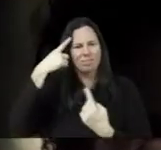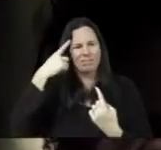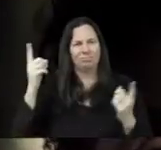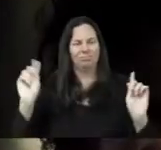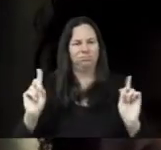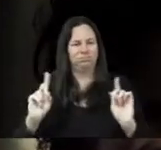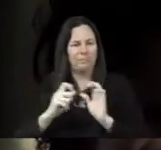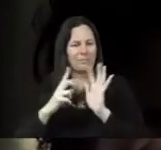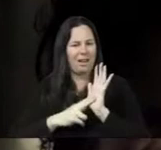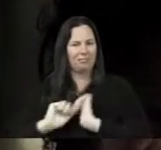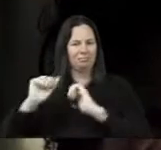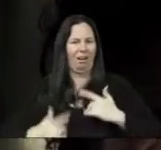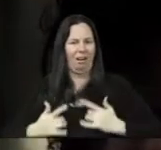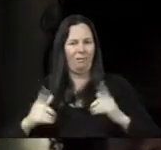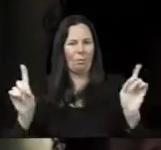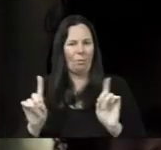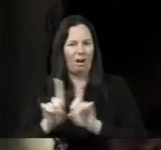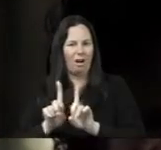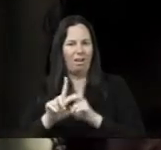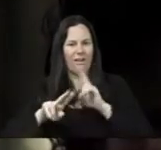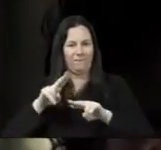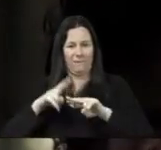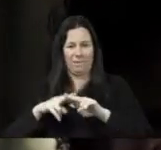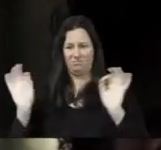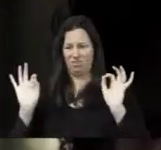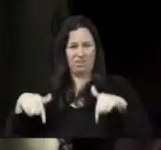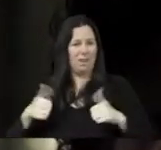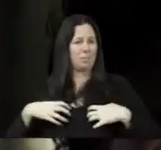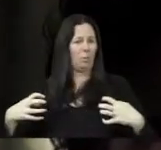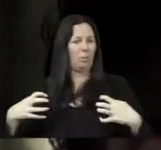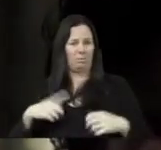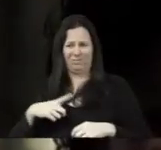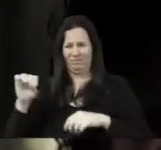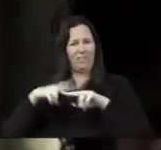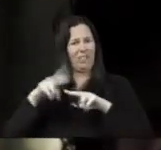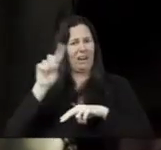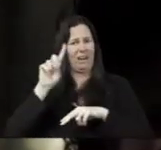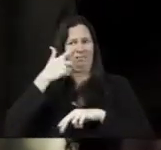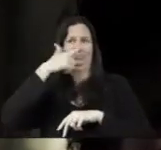I can't bear to think of what Ben's life would be like if his dad wasn't around.